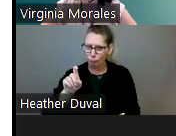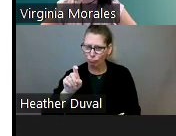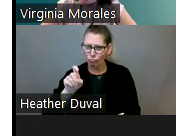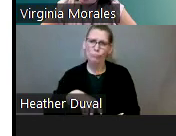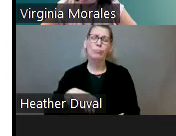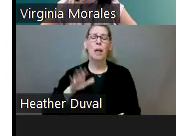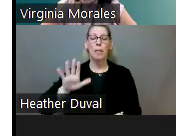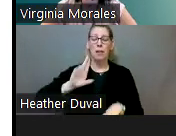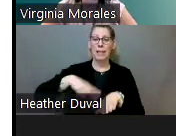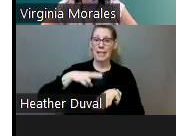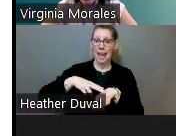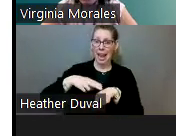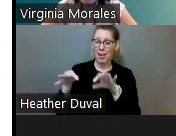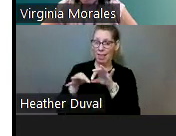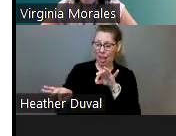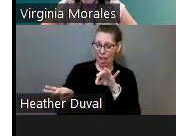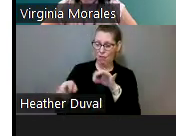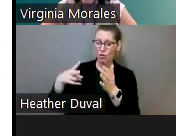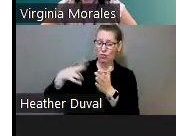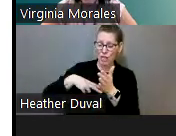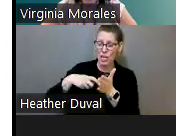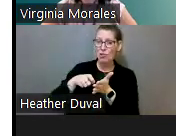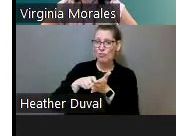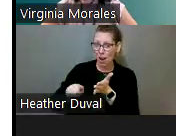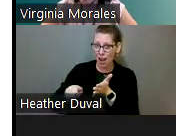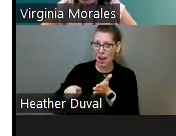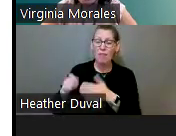they read in their native language? Write in their native language? Because all of that